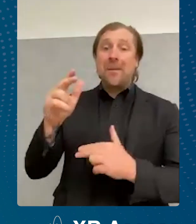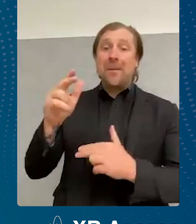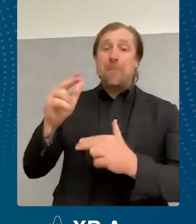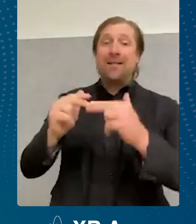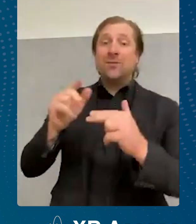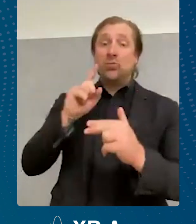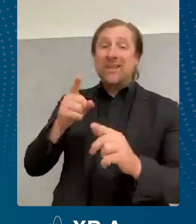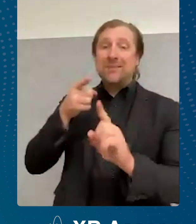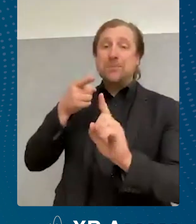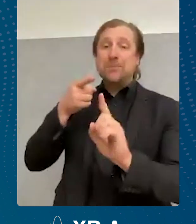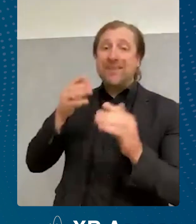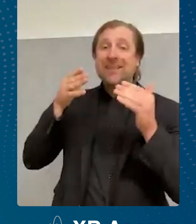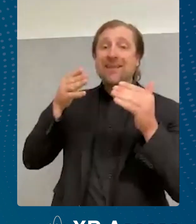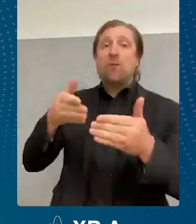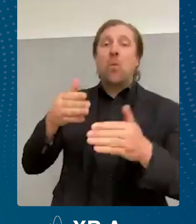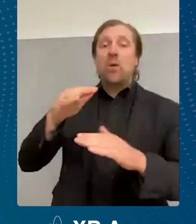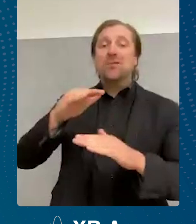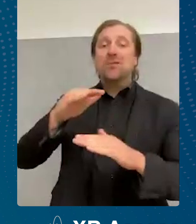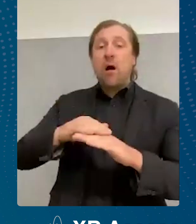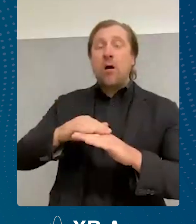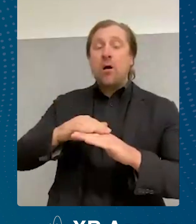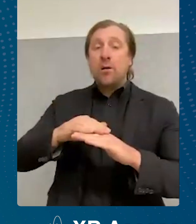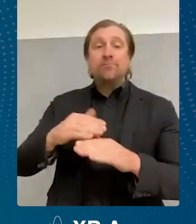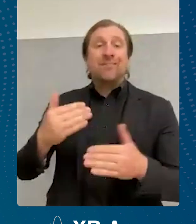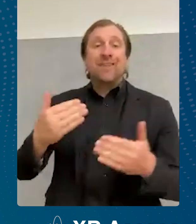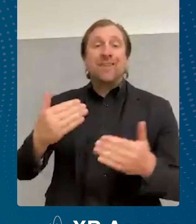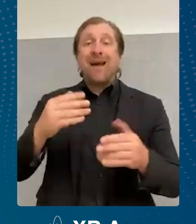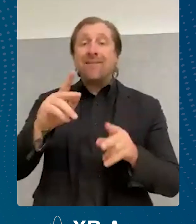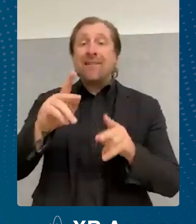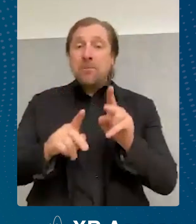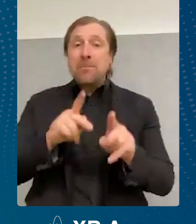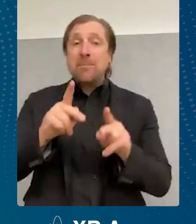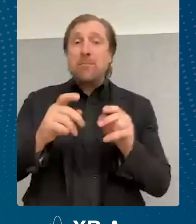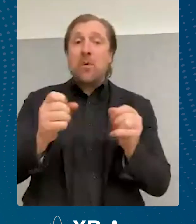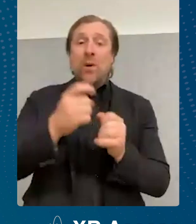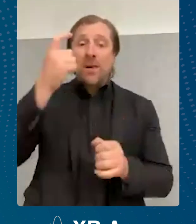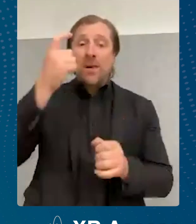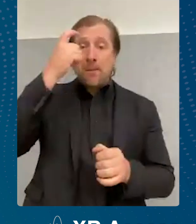focused on having people with mental health challenges